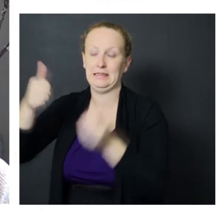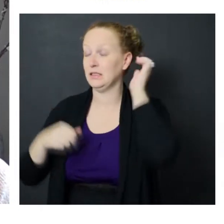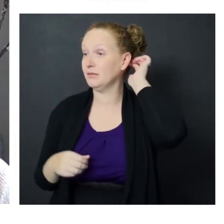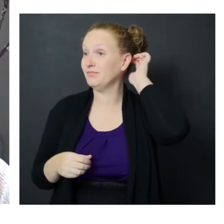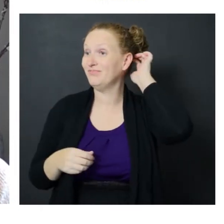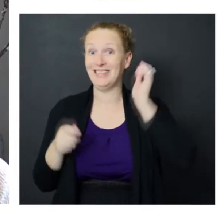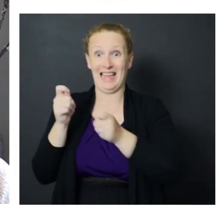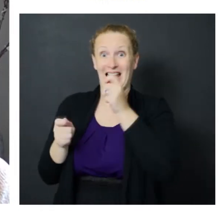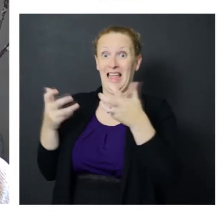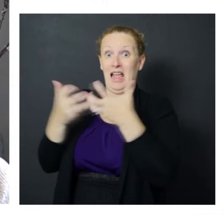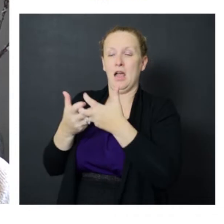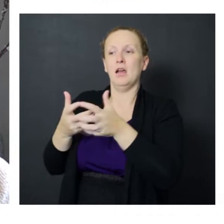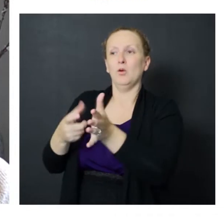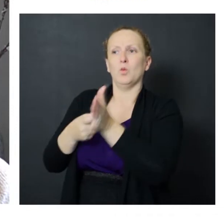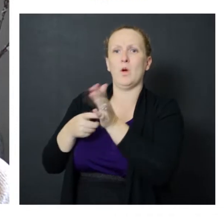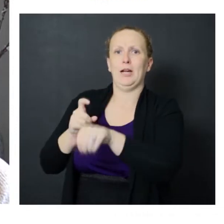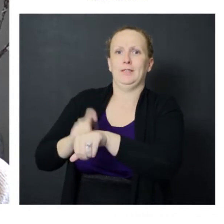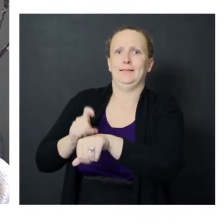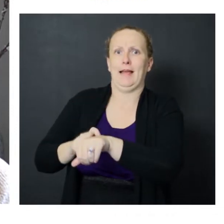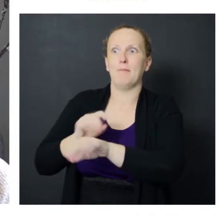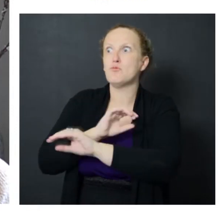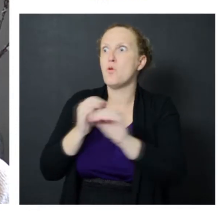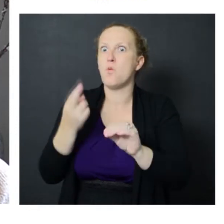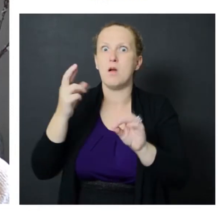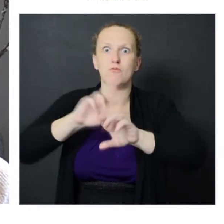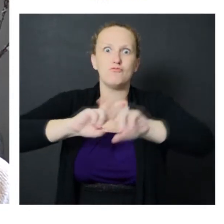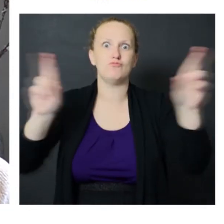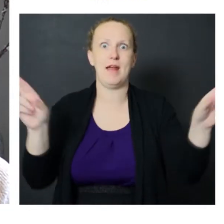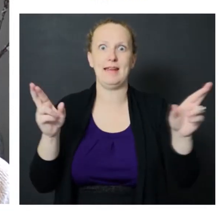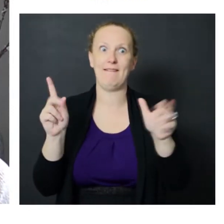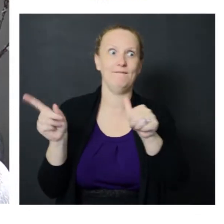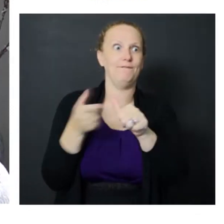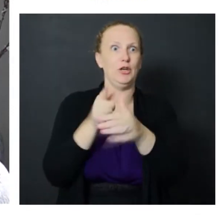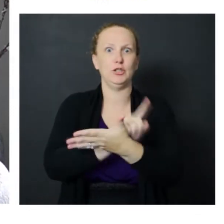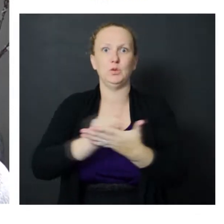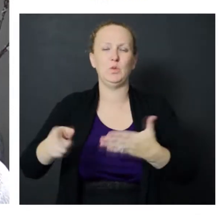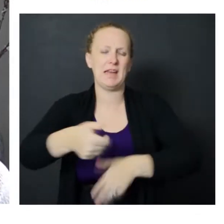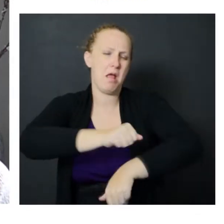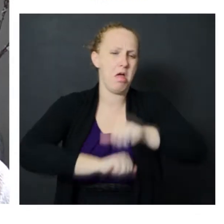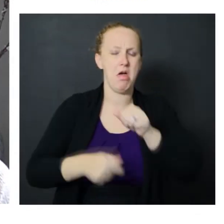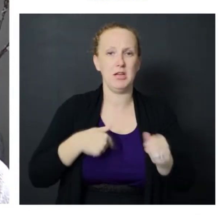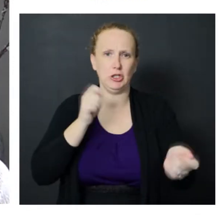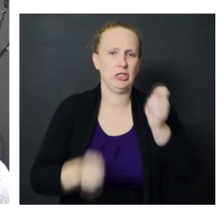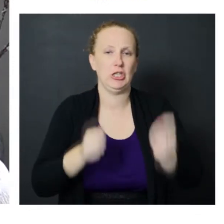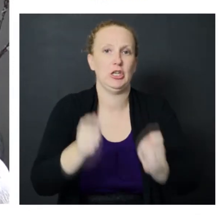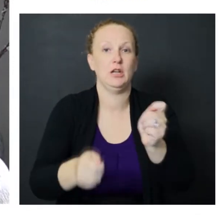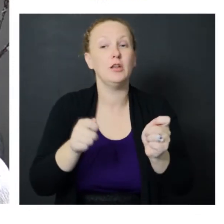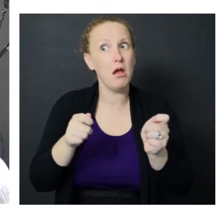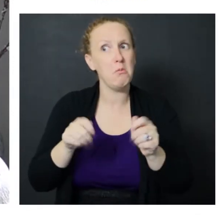Nobody was ready for the changes in the first week, but they went, knew where to go.